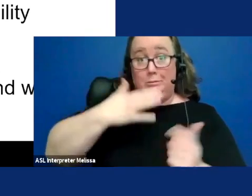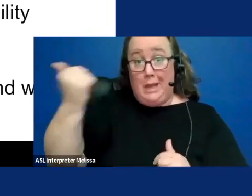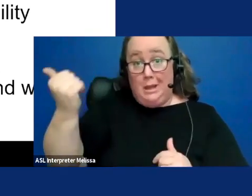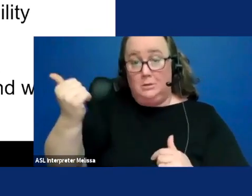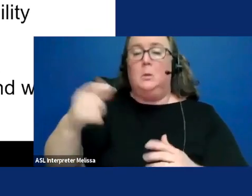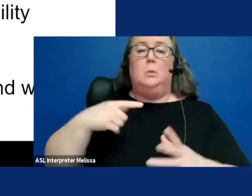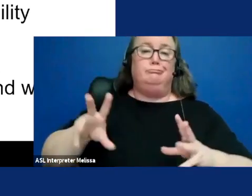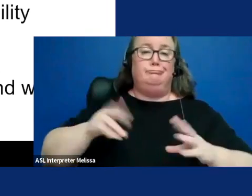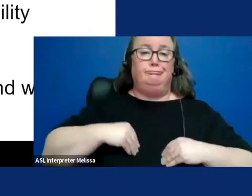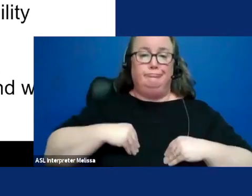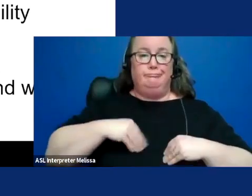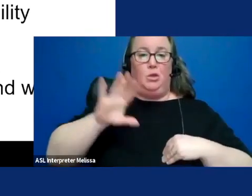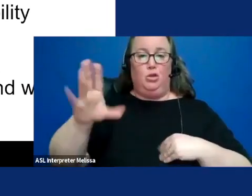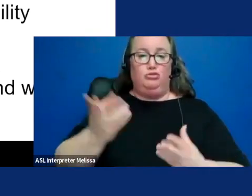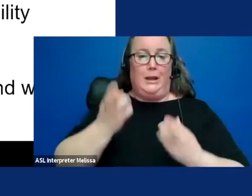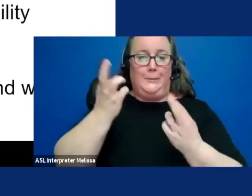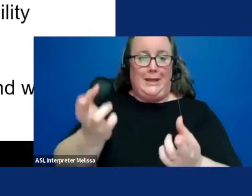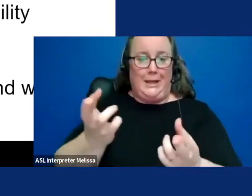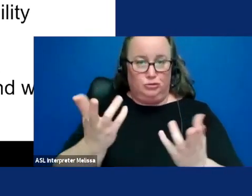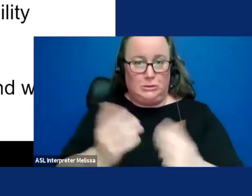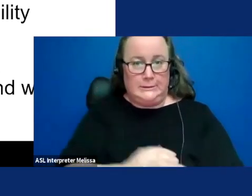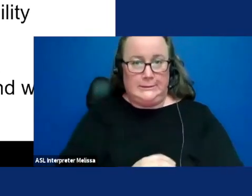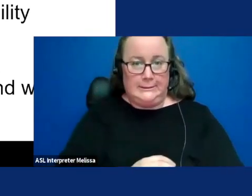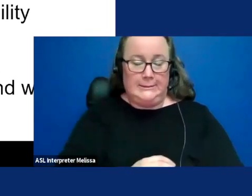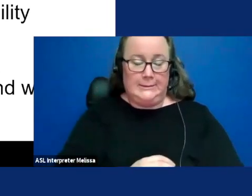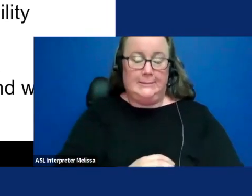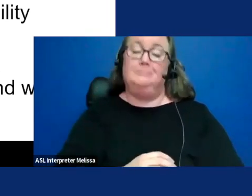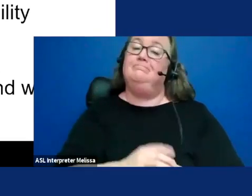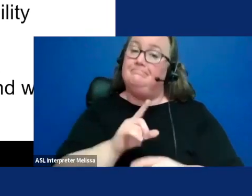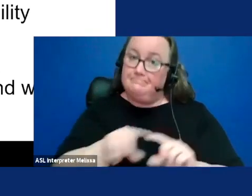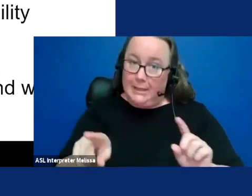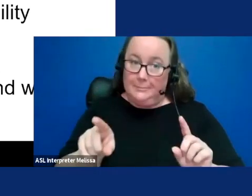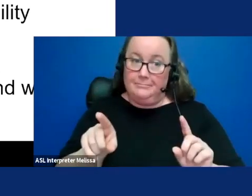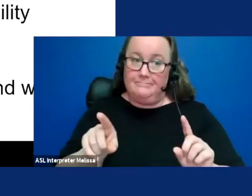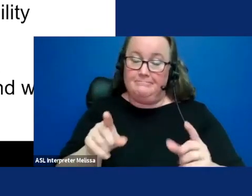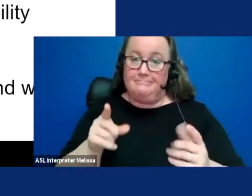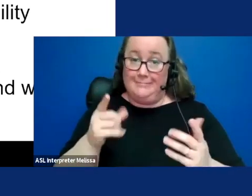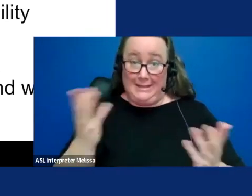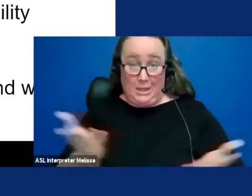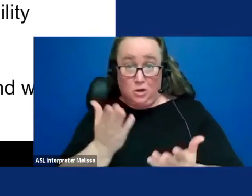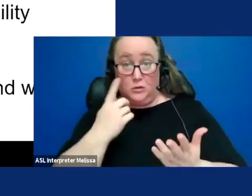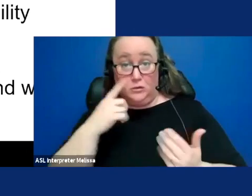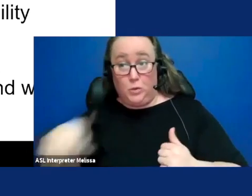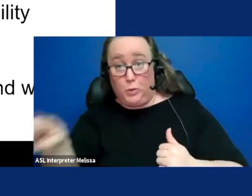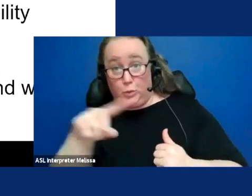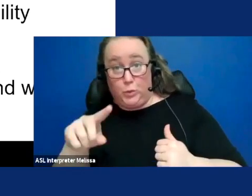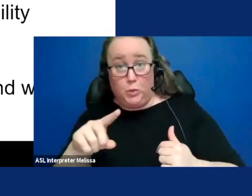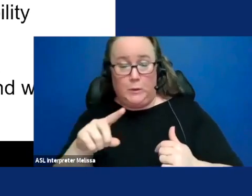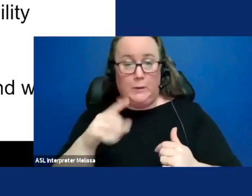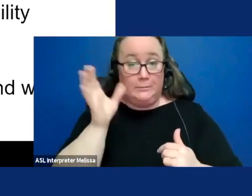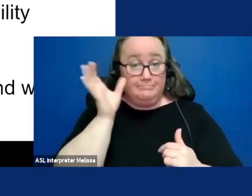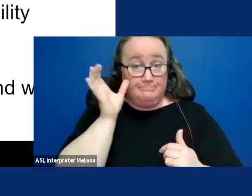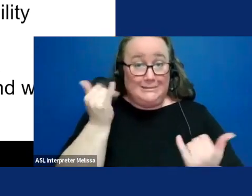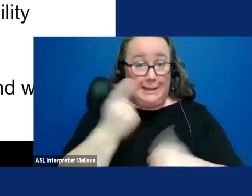But what I want to encourage people here on this Zoom to do is when you're looking at the psychological assessment,